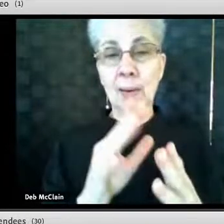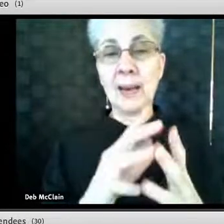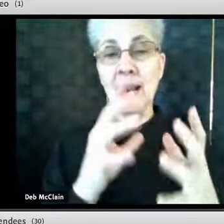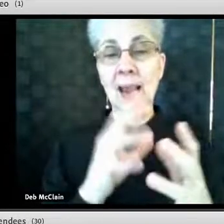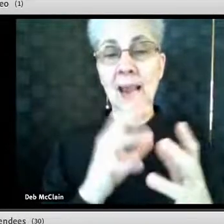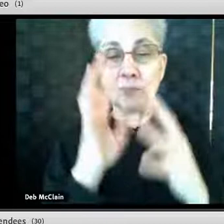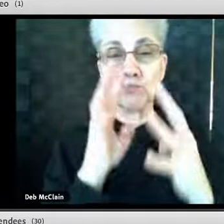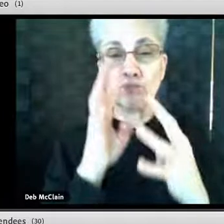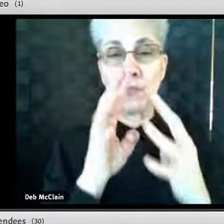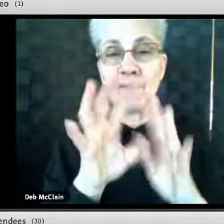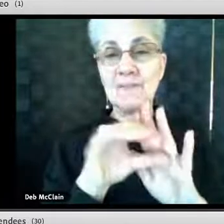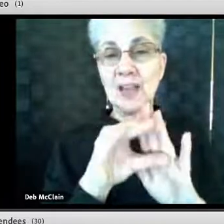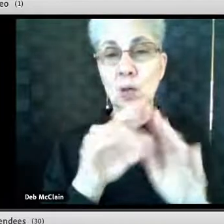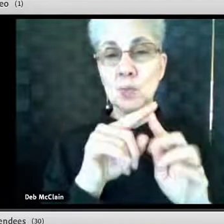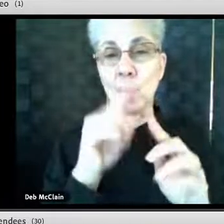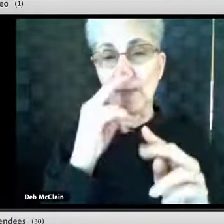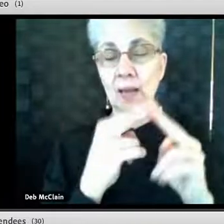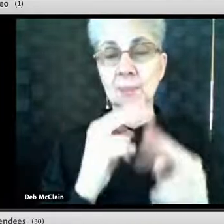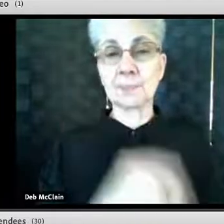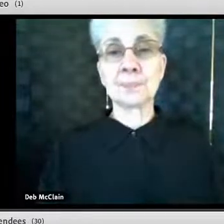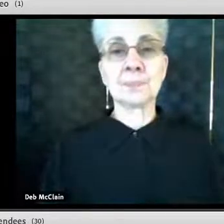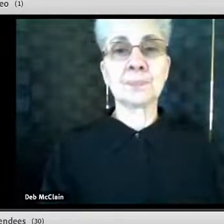with lots of great videos that are really fun.